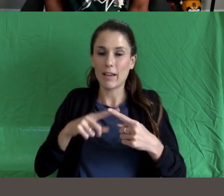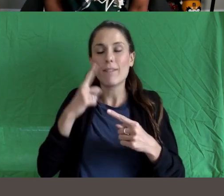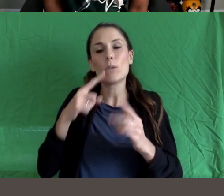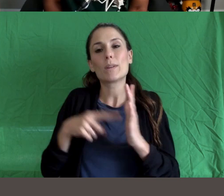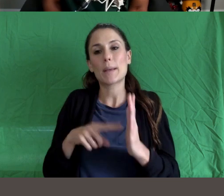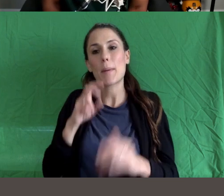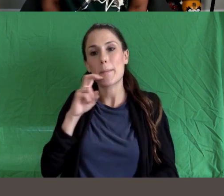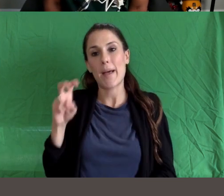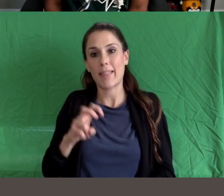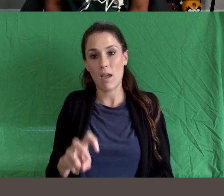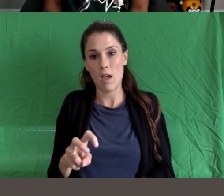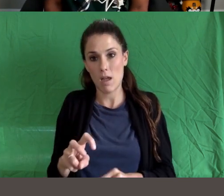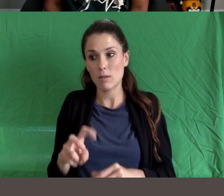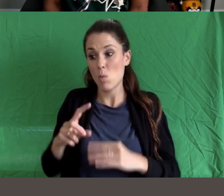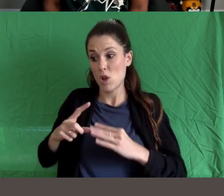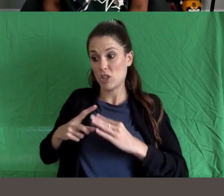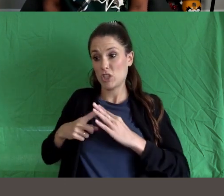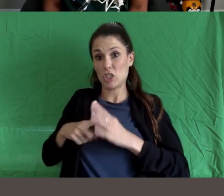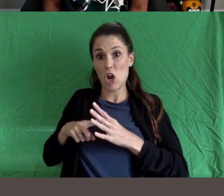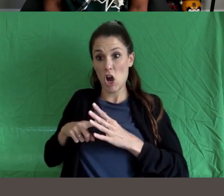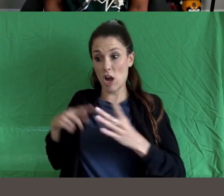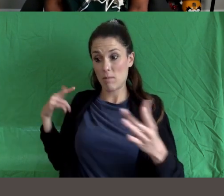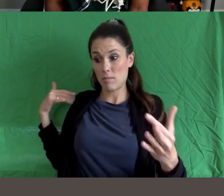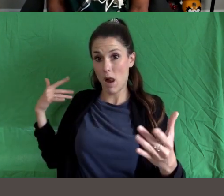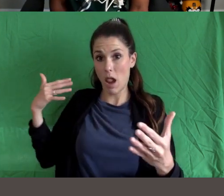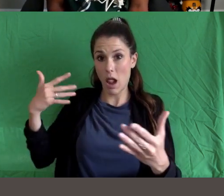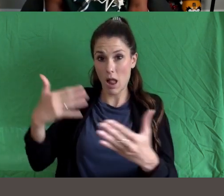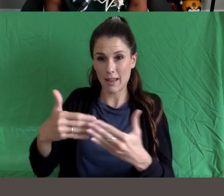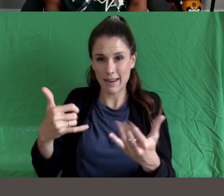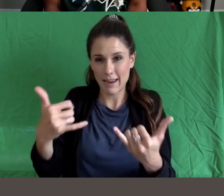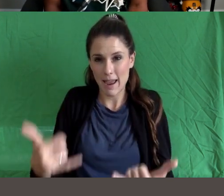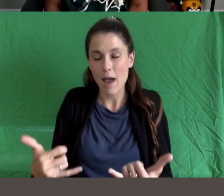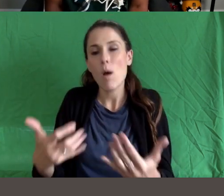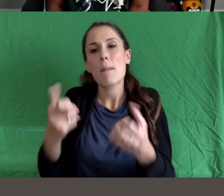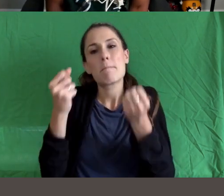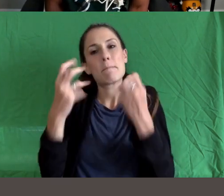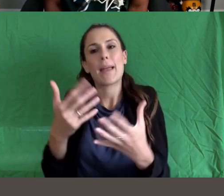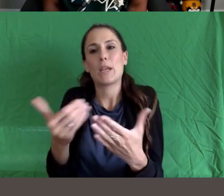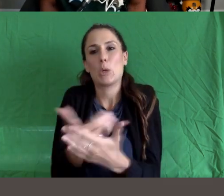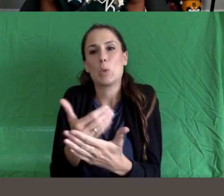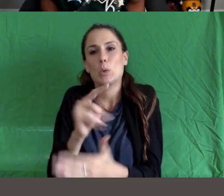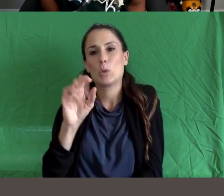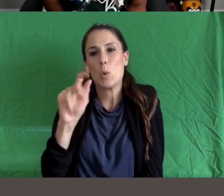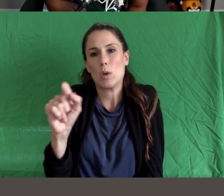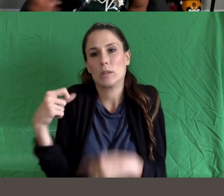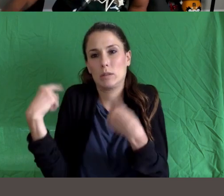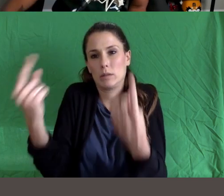Python, we gained a bunch of new tooling in the last four or five years if we take a look at some of